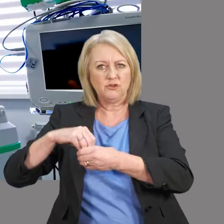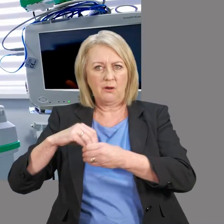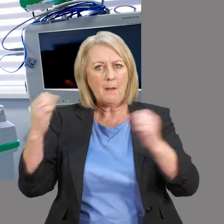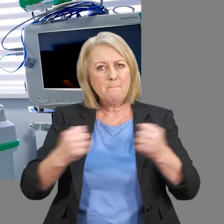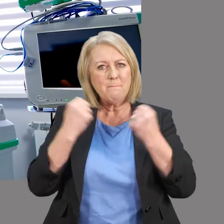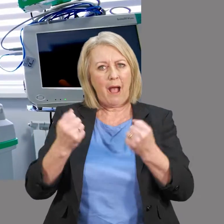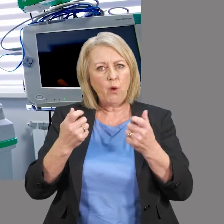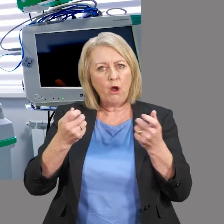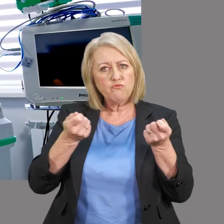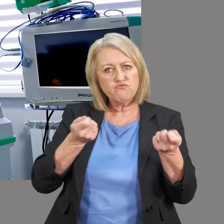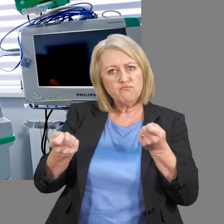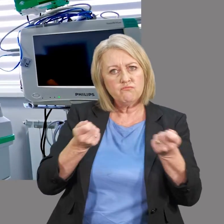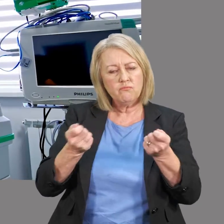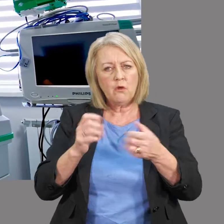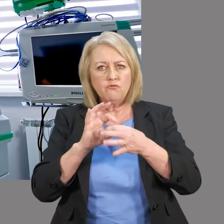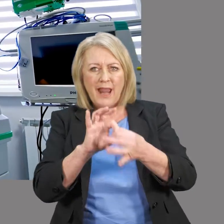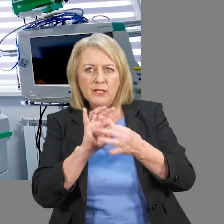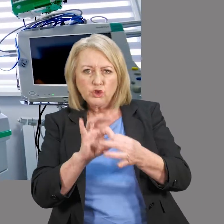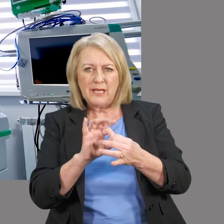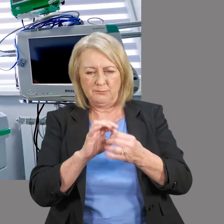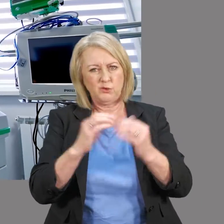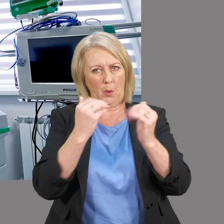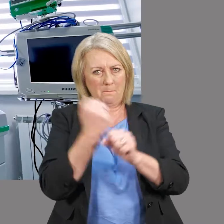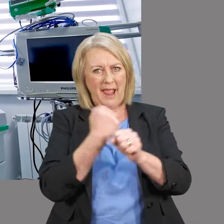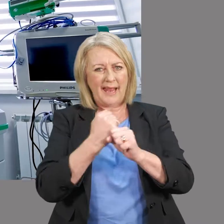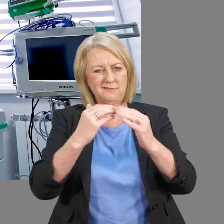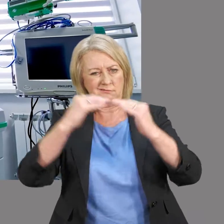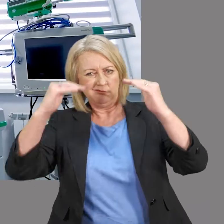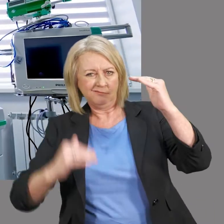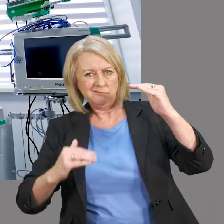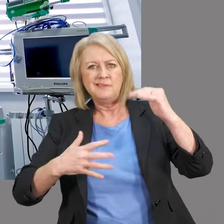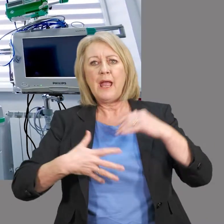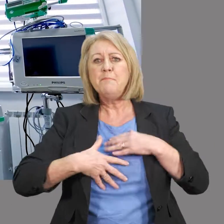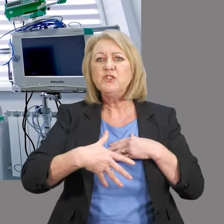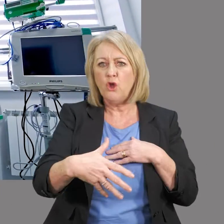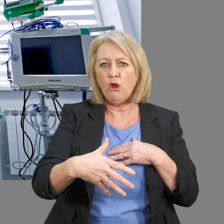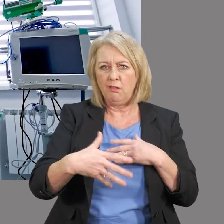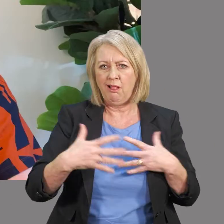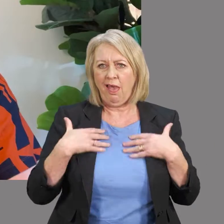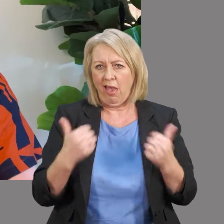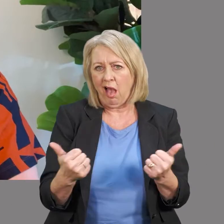which are largely driving the inequities that we see in maternal health outcomes today.